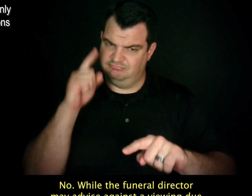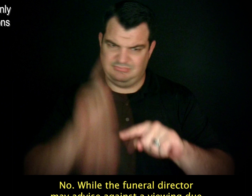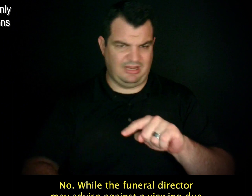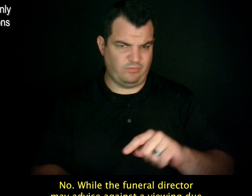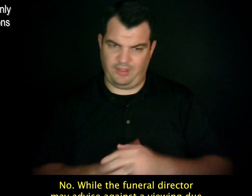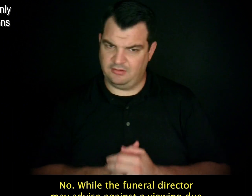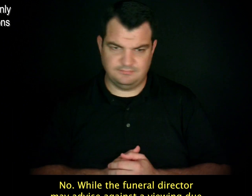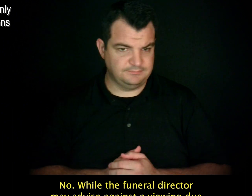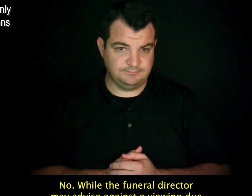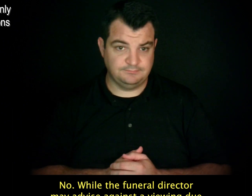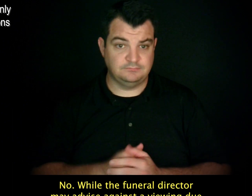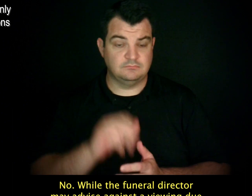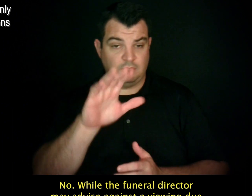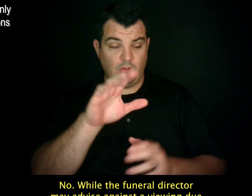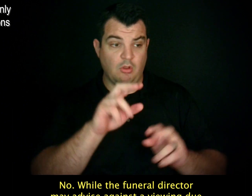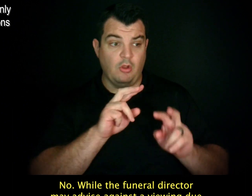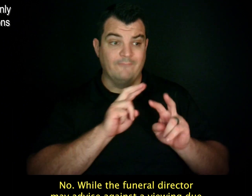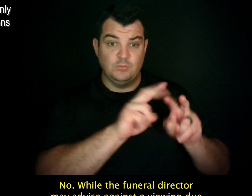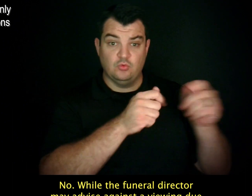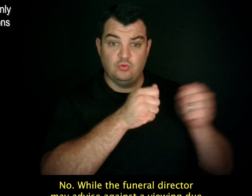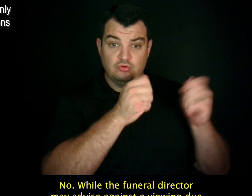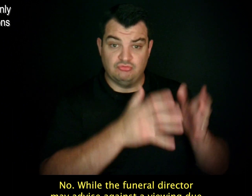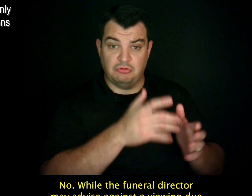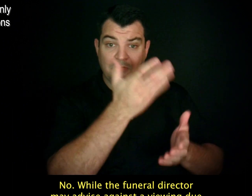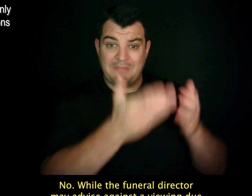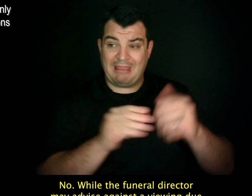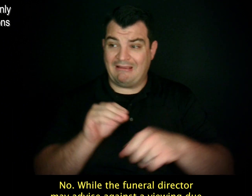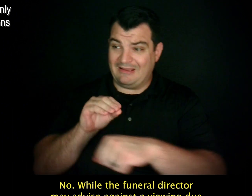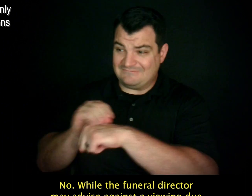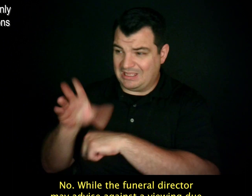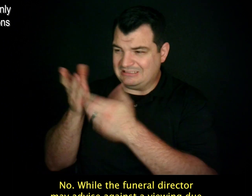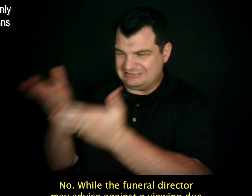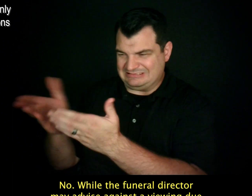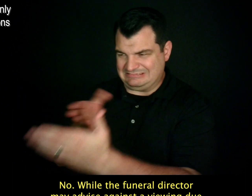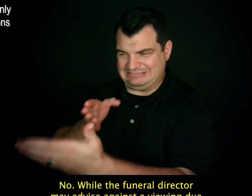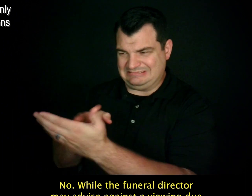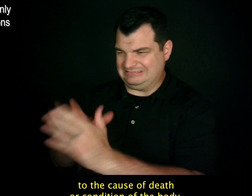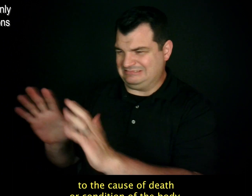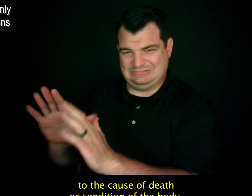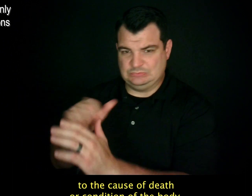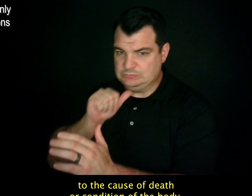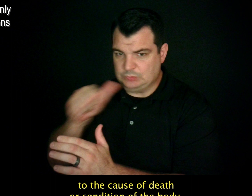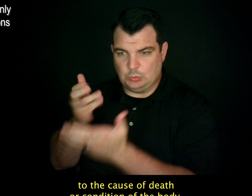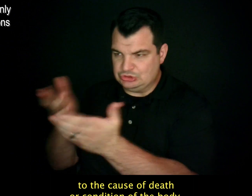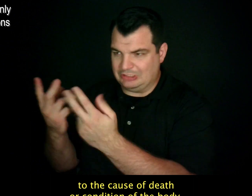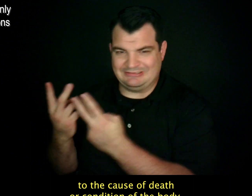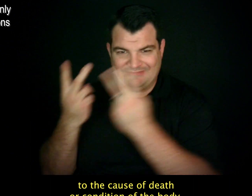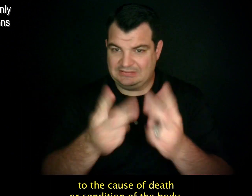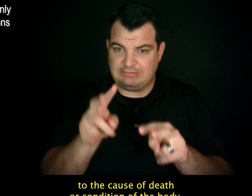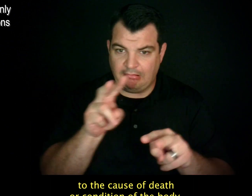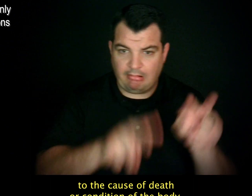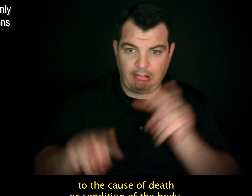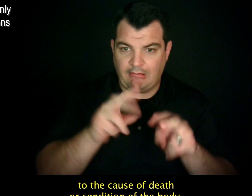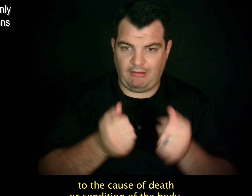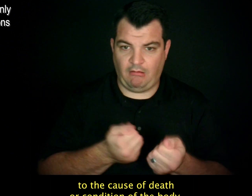No. While the funeral director may advise against a viewing due to the cause of death or condition of the body,